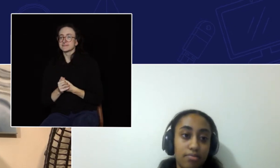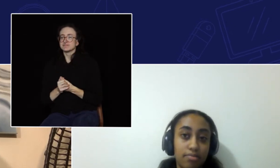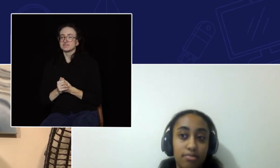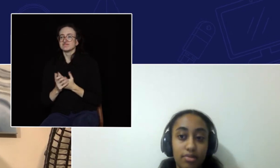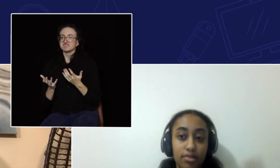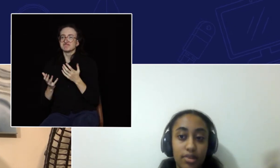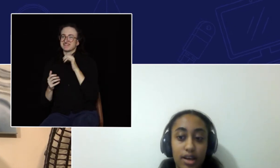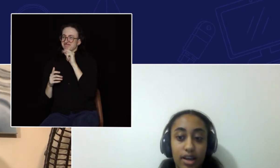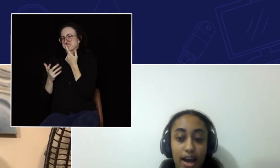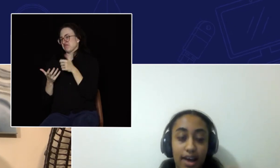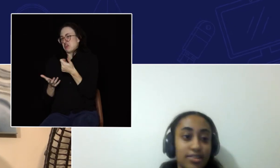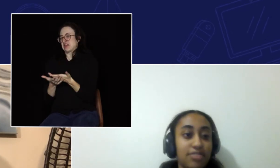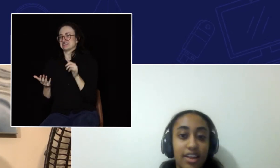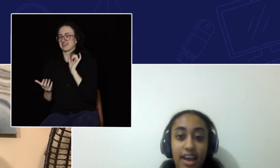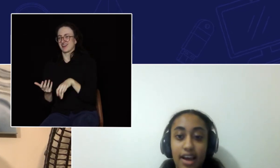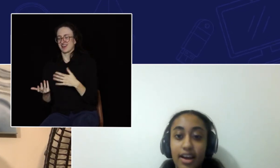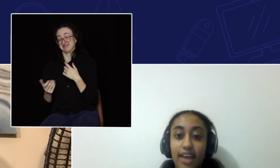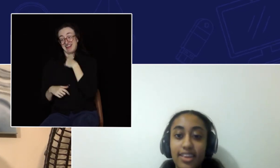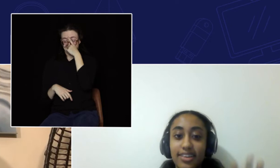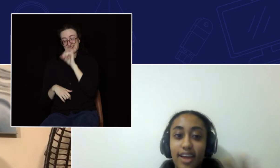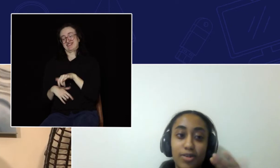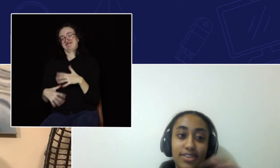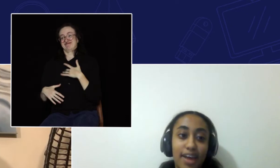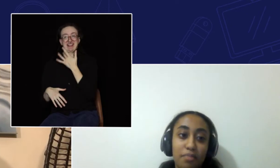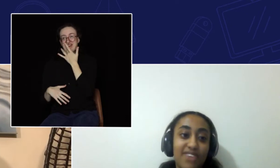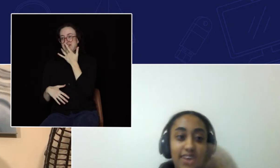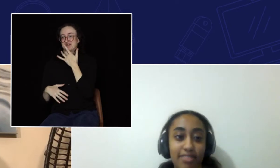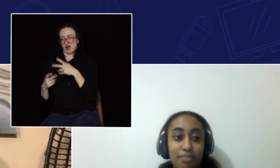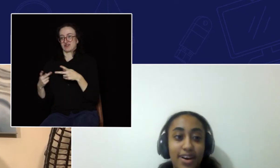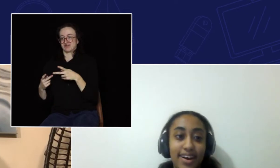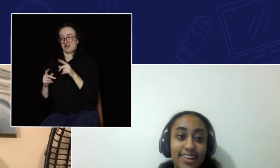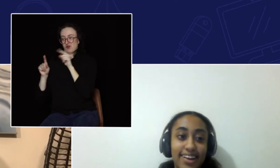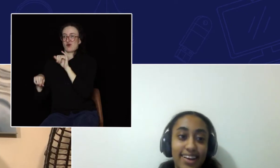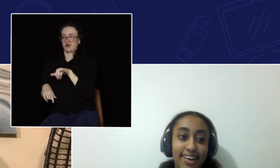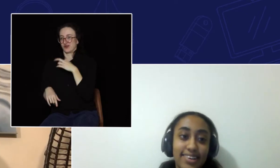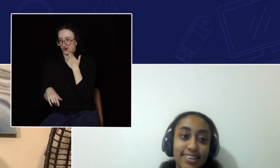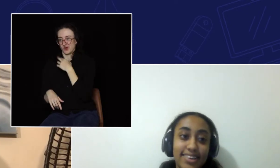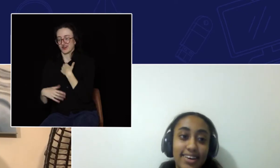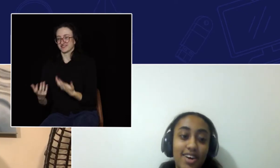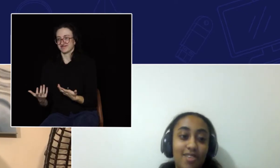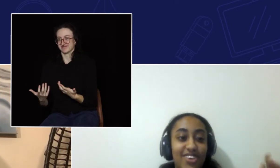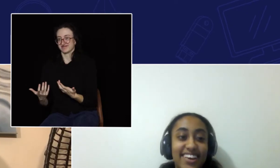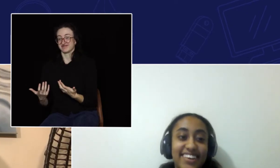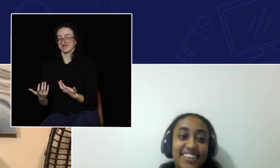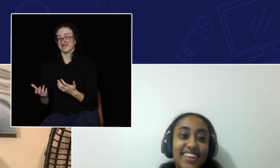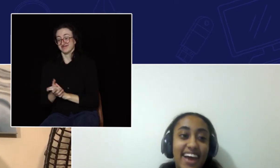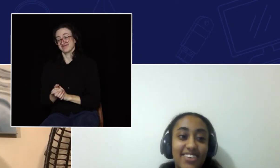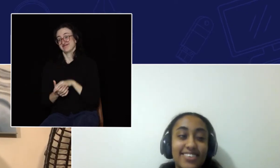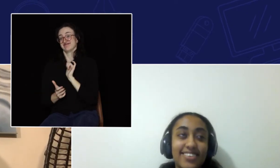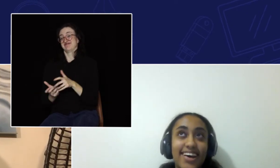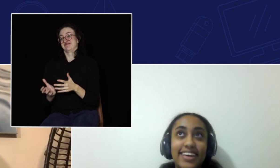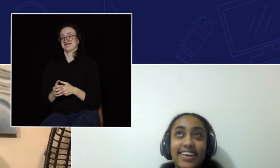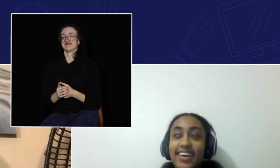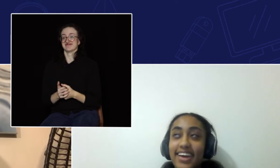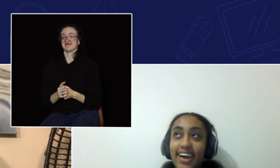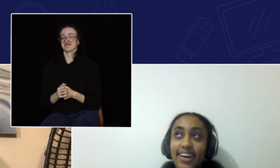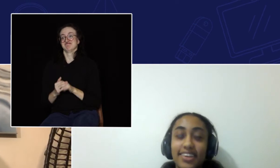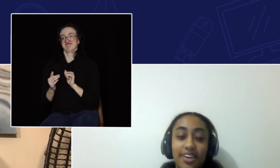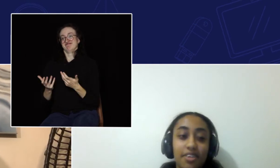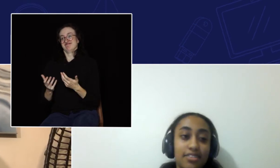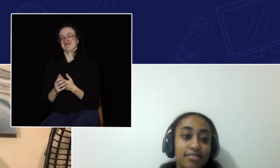Yeah, and stuff like that, and I think that was like my favorite part, like, of going to that restaurant... yeah. It was --